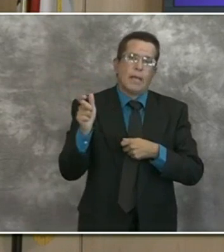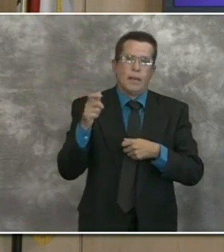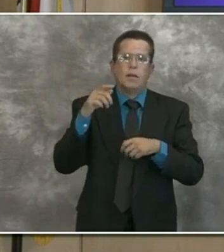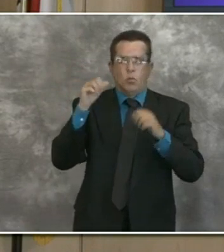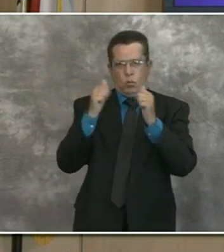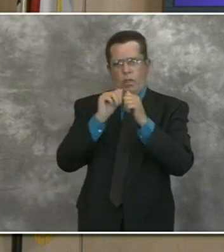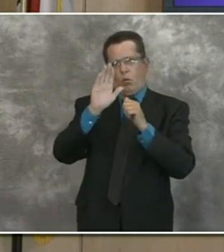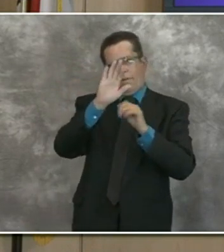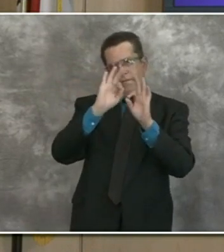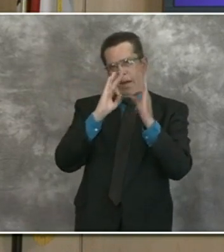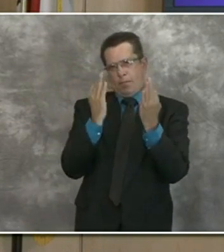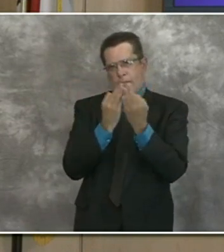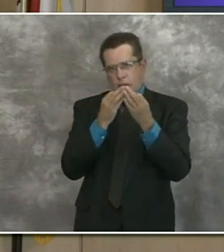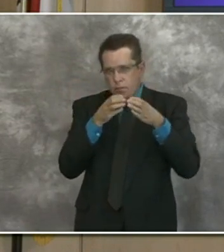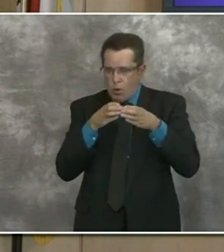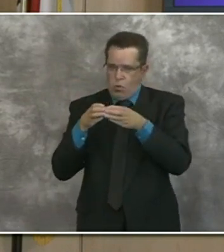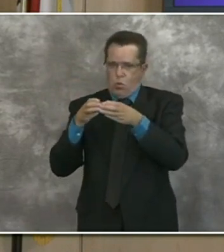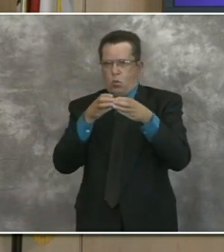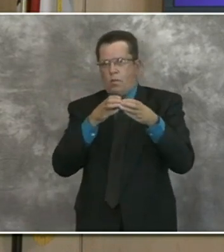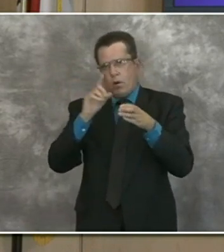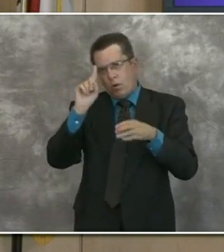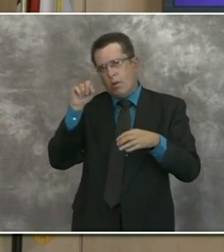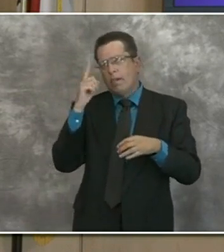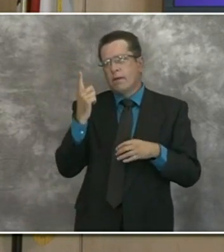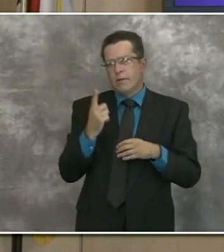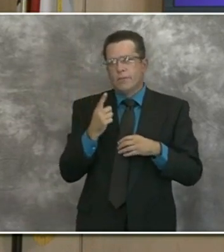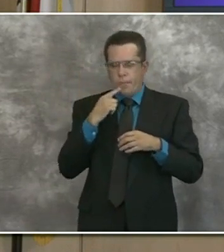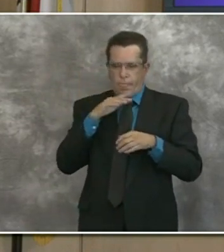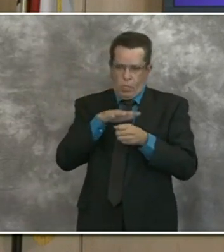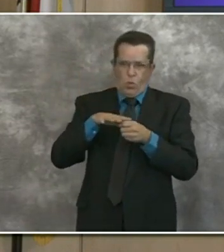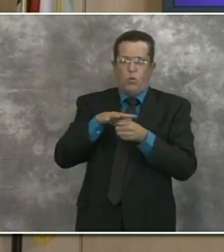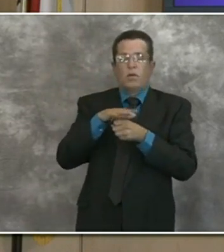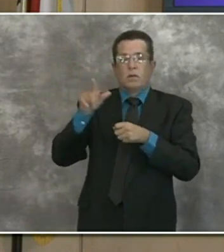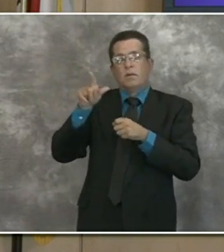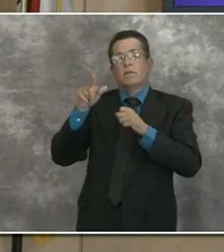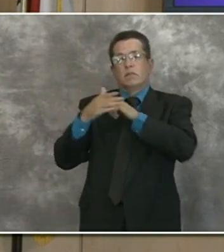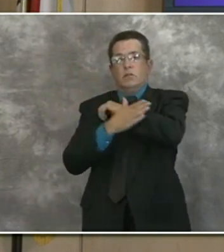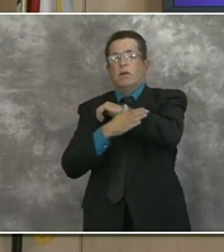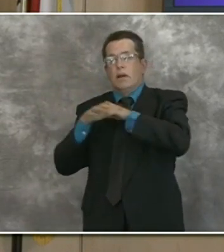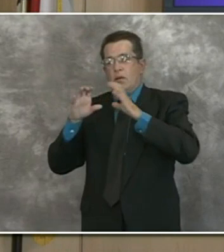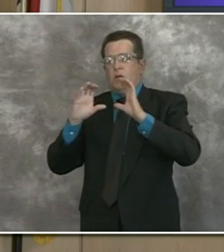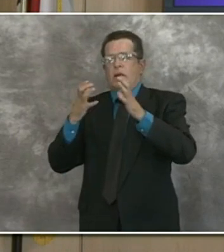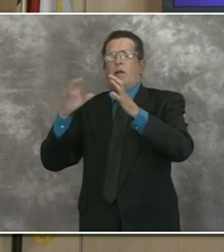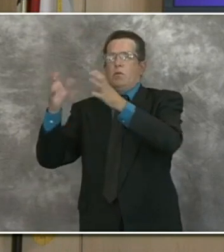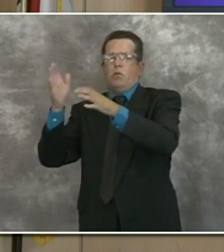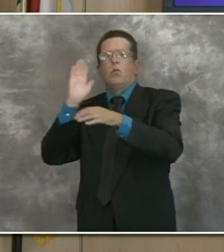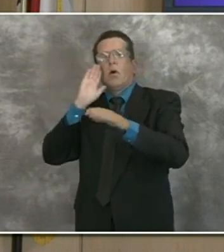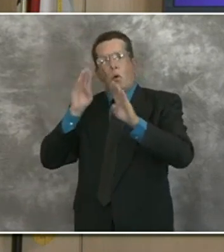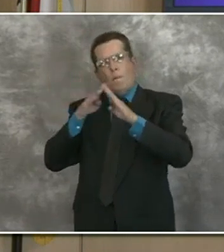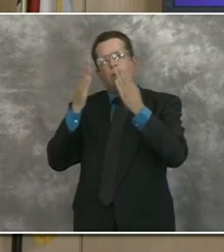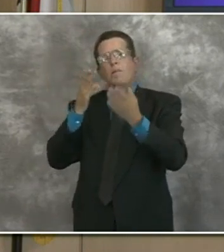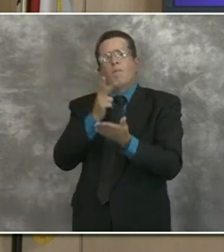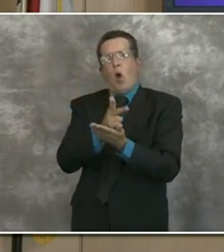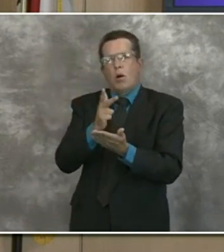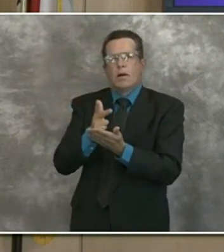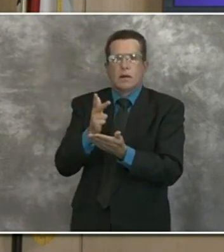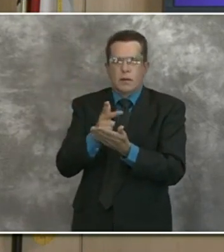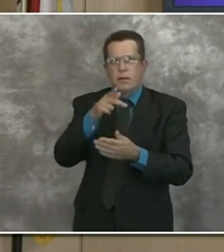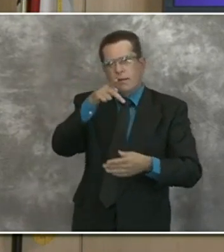OUR BEACHES, INCLUDING VOLLEYBALL AND TOSSING A FOOTBALL OR FRISBEE AT THE